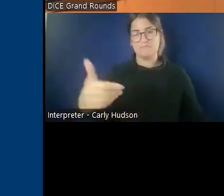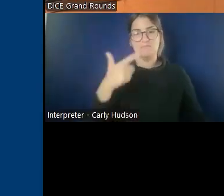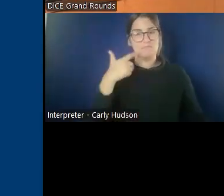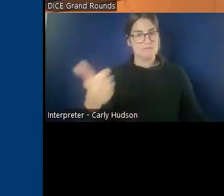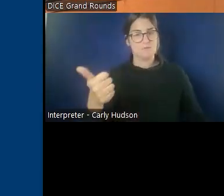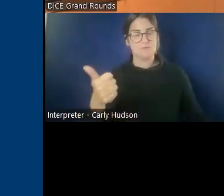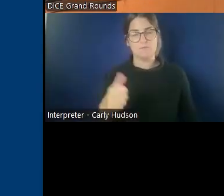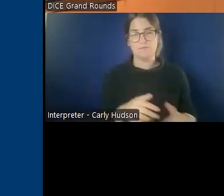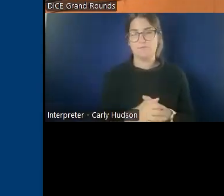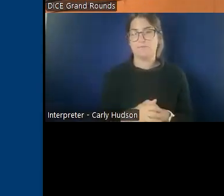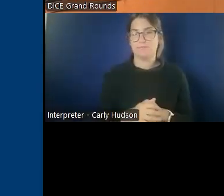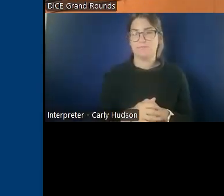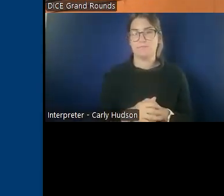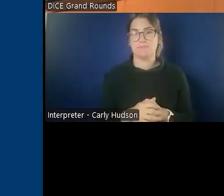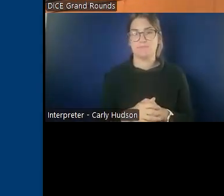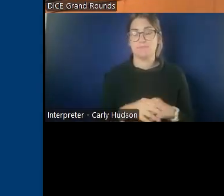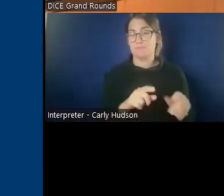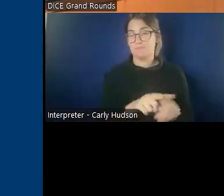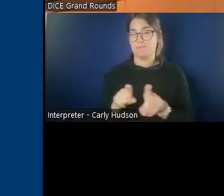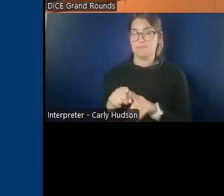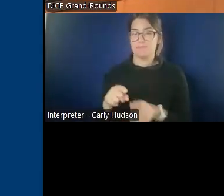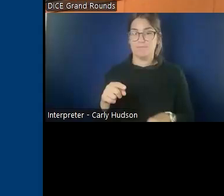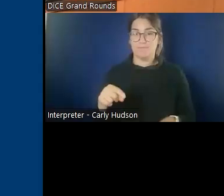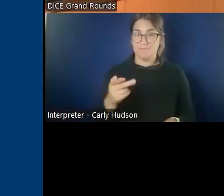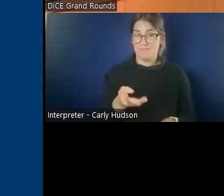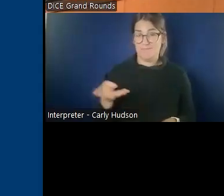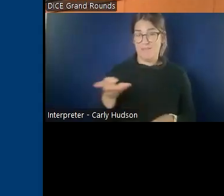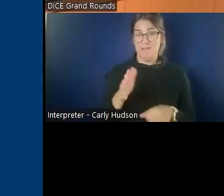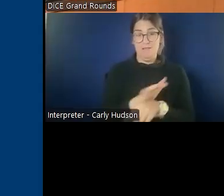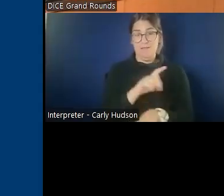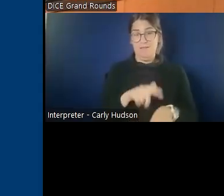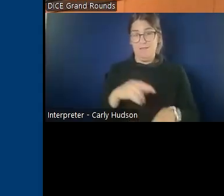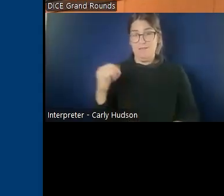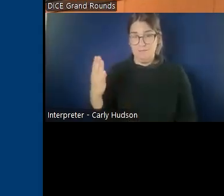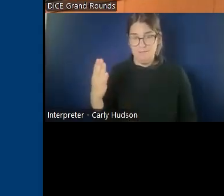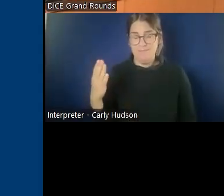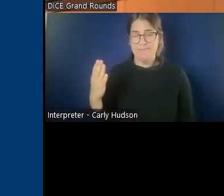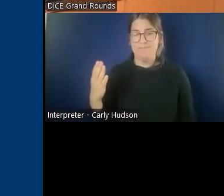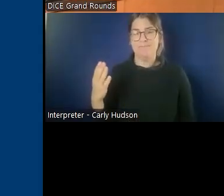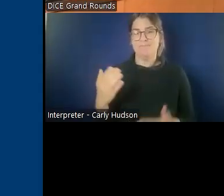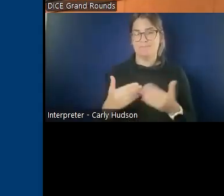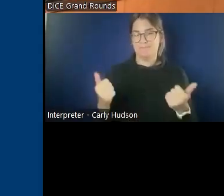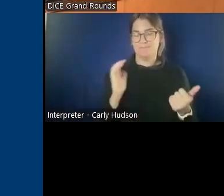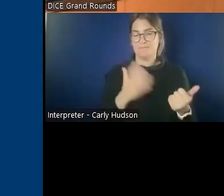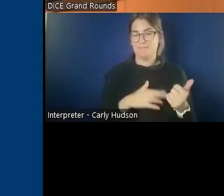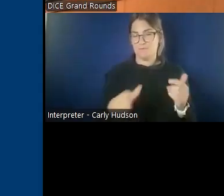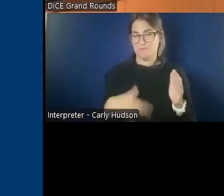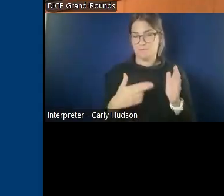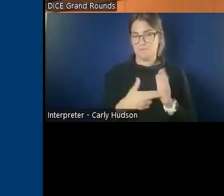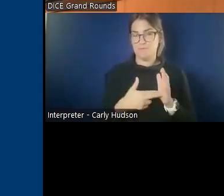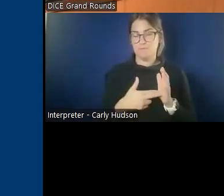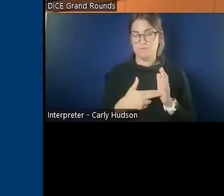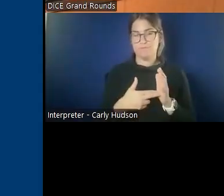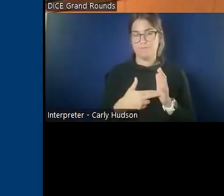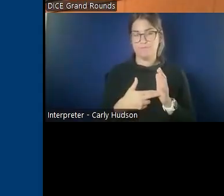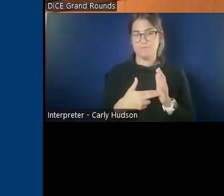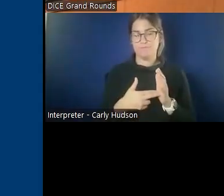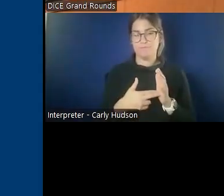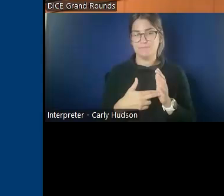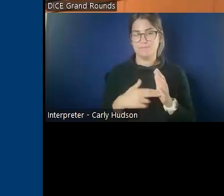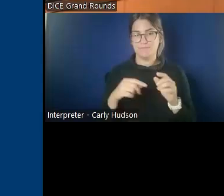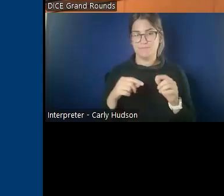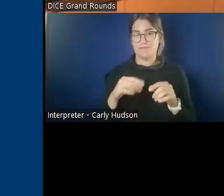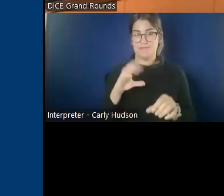also we also have fulltime positions outside of our role in this uh a nhpi group and related to